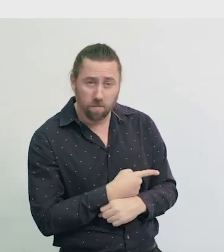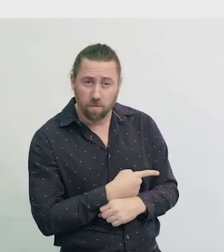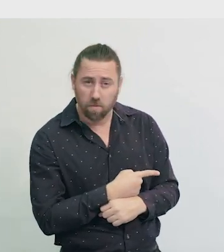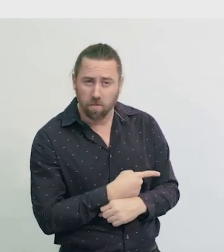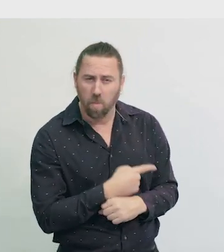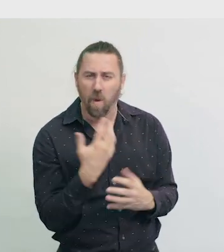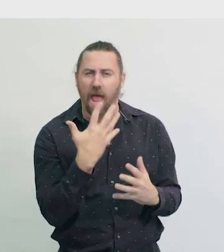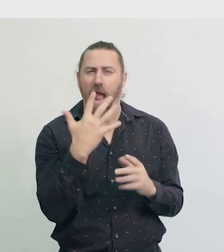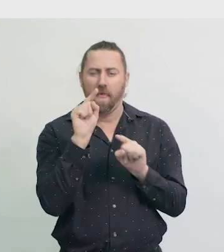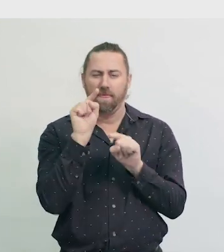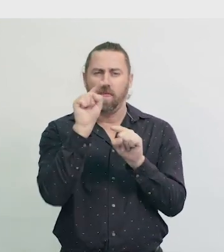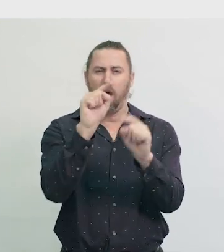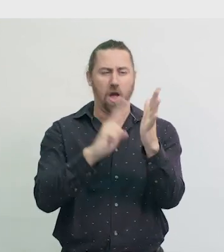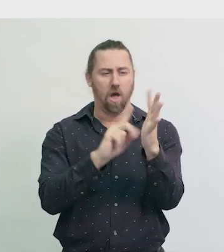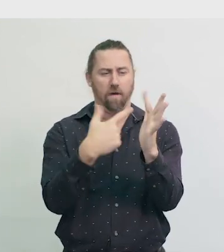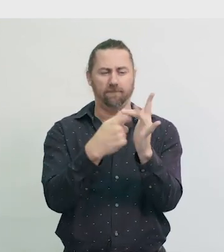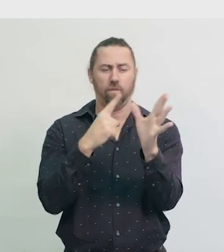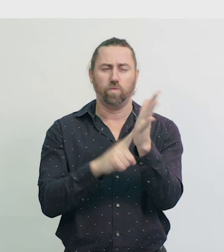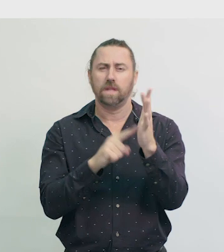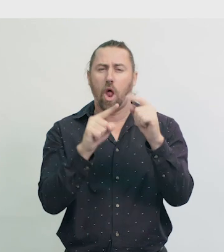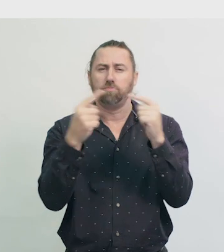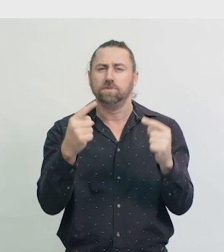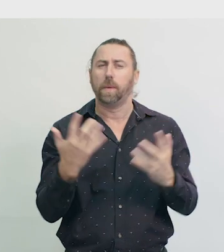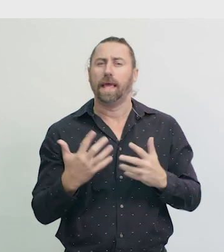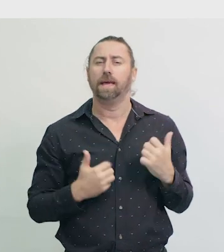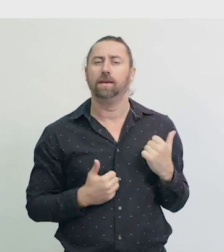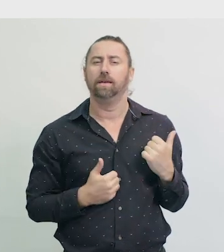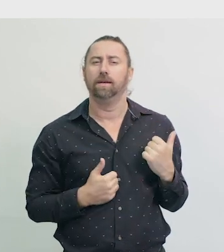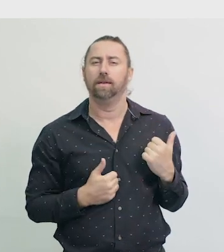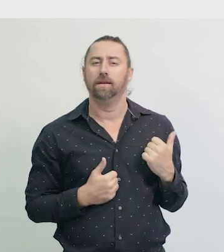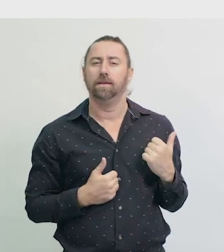Can you recognise where the pairs of vertically opposite angles are?